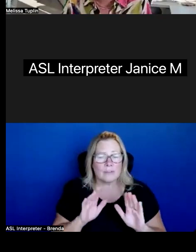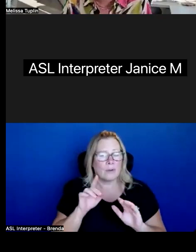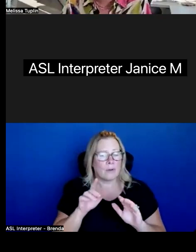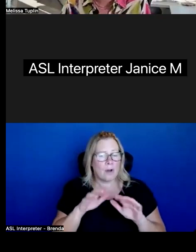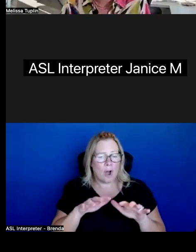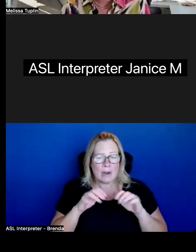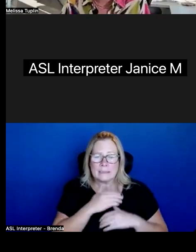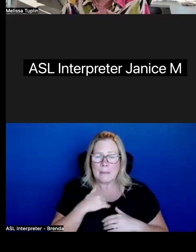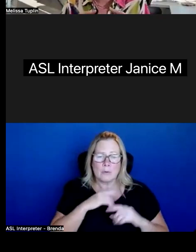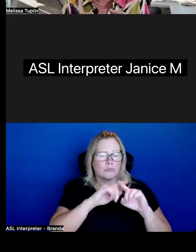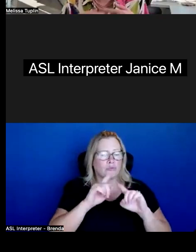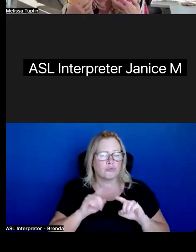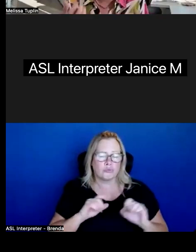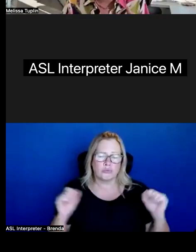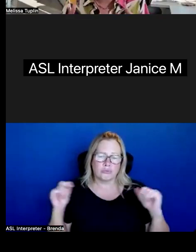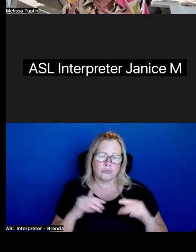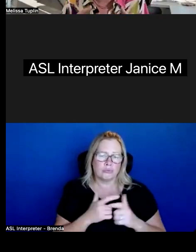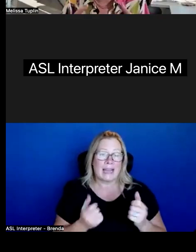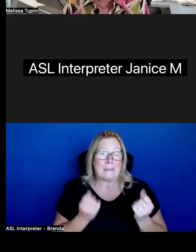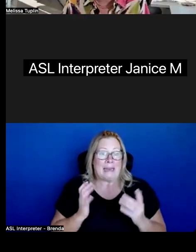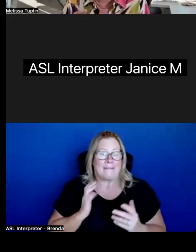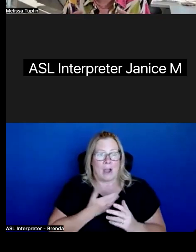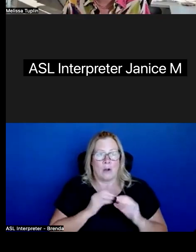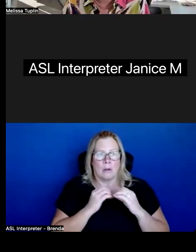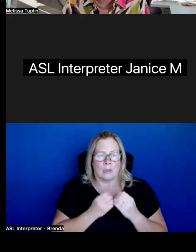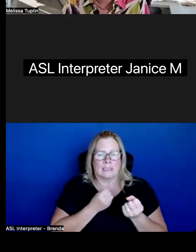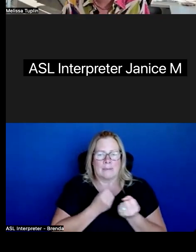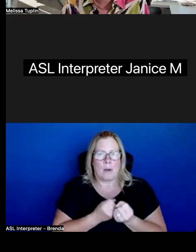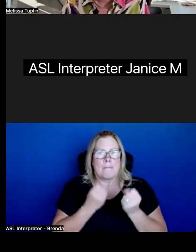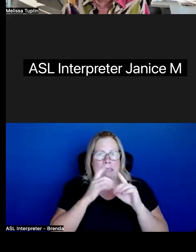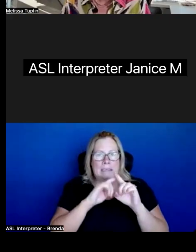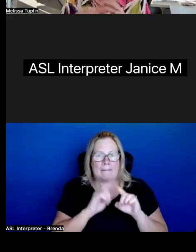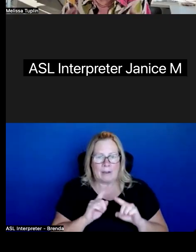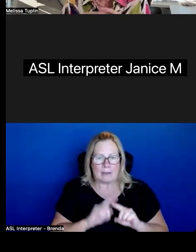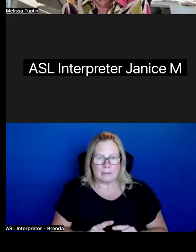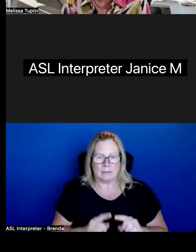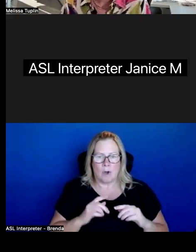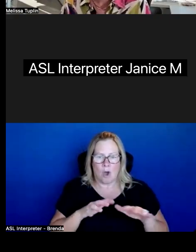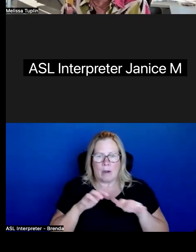organizations serve a variety of incredibly diverse audiences, but that's passive